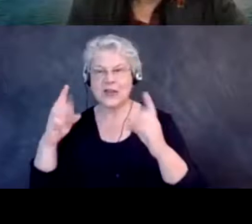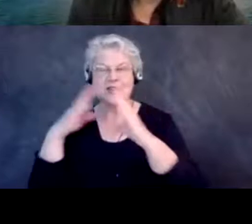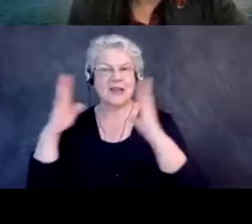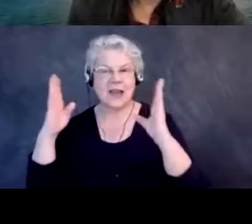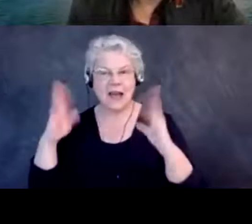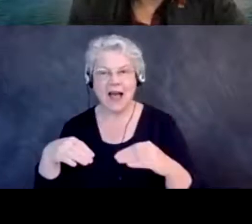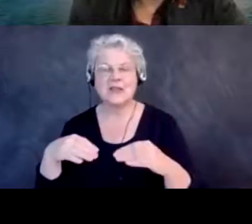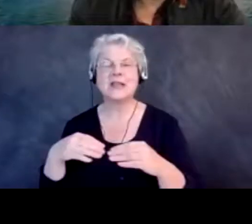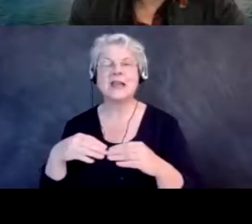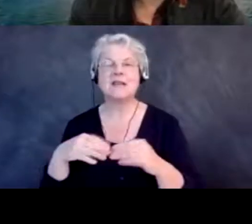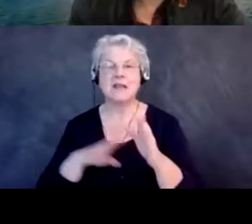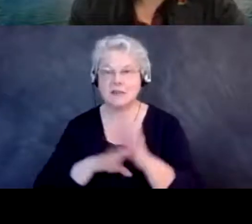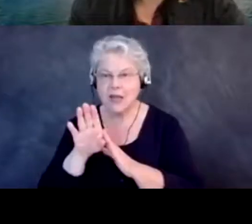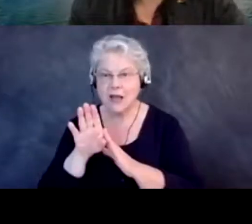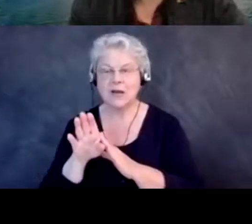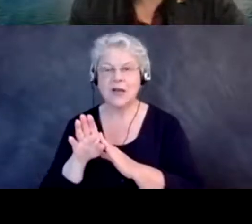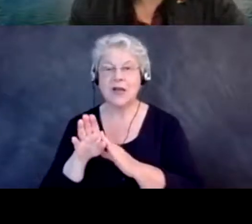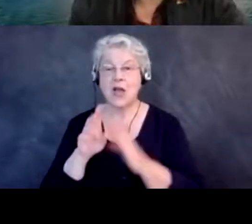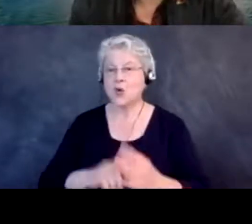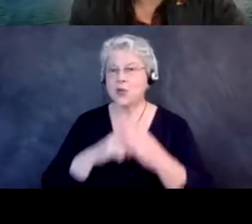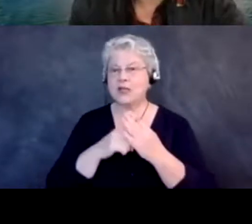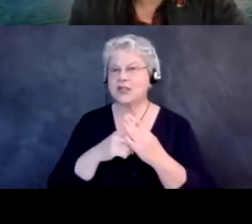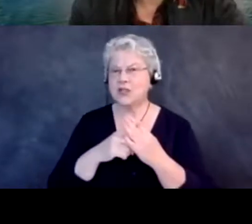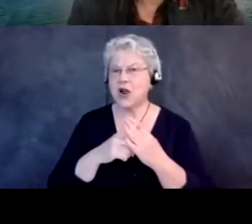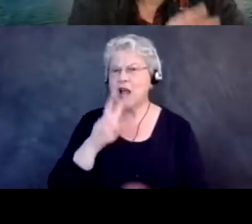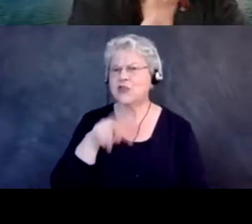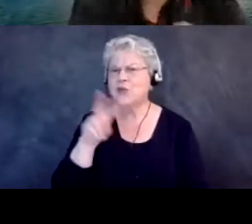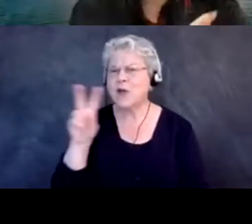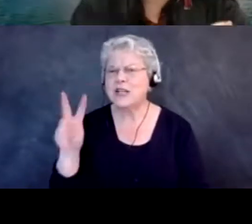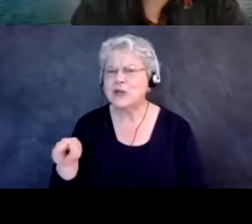we started our CCP we had 22 different directions and then we started to amalgamate them together,